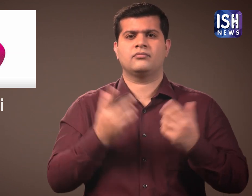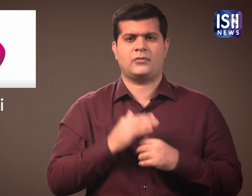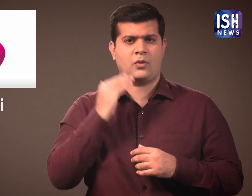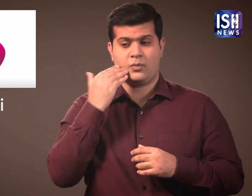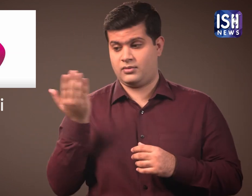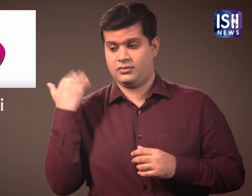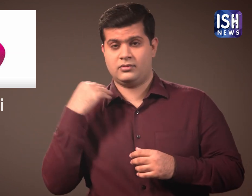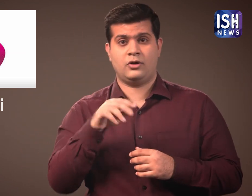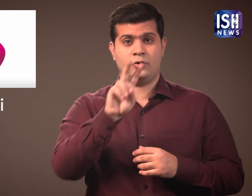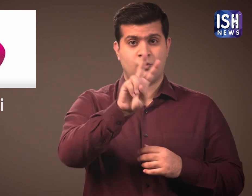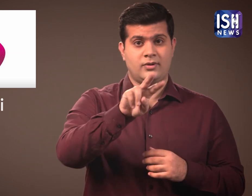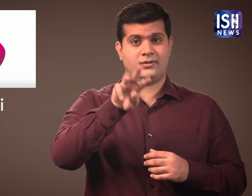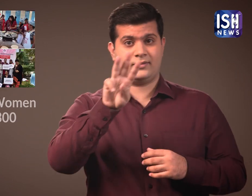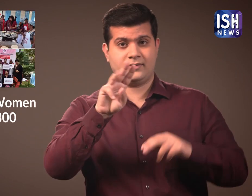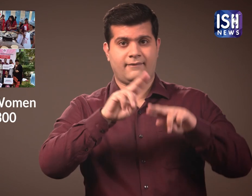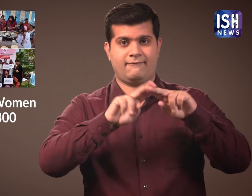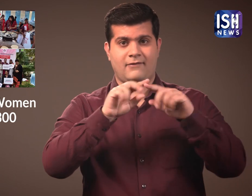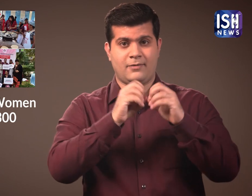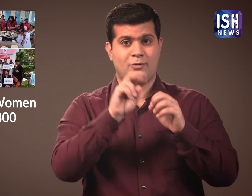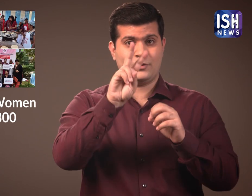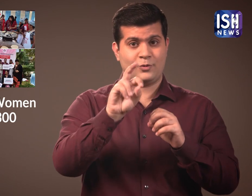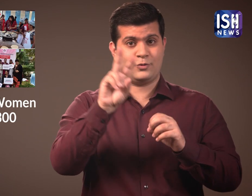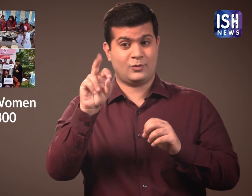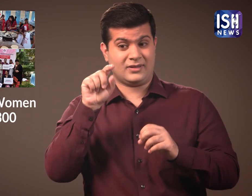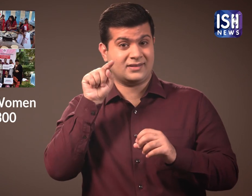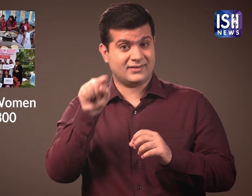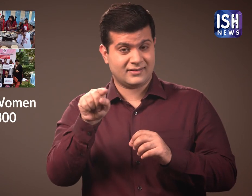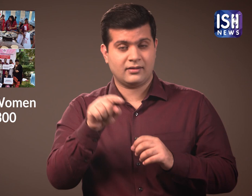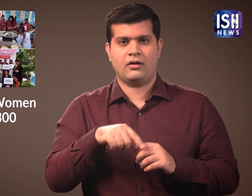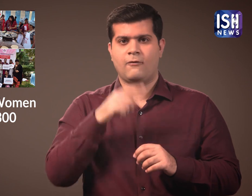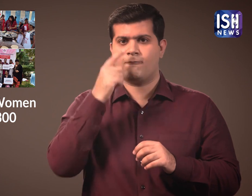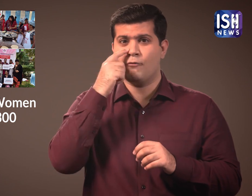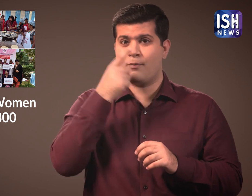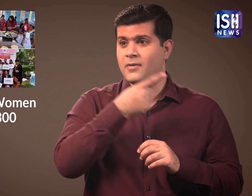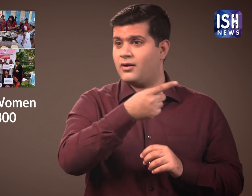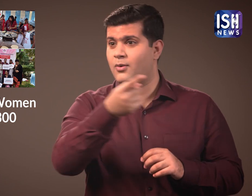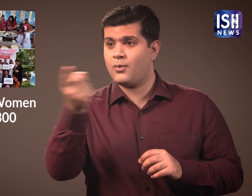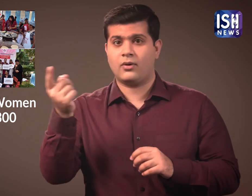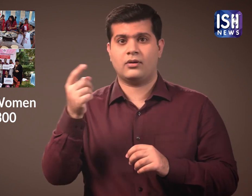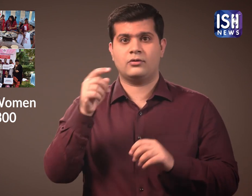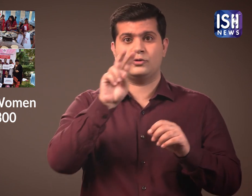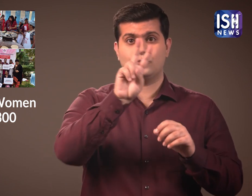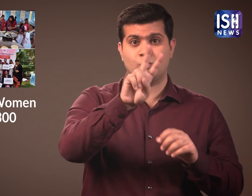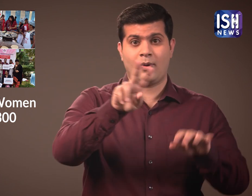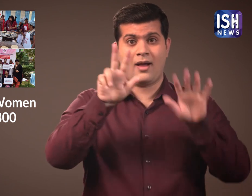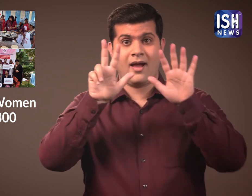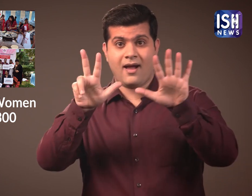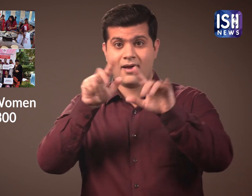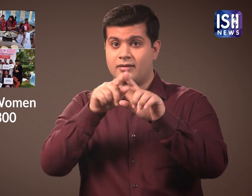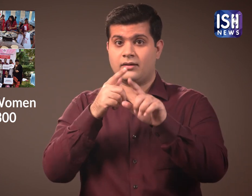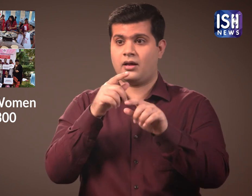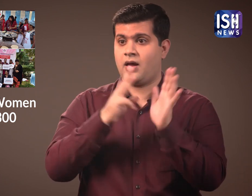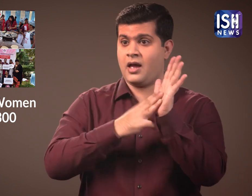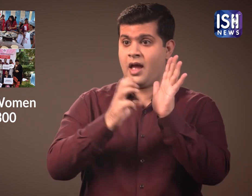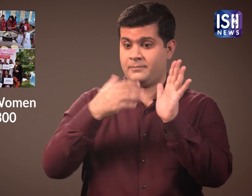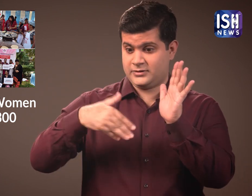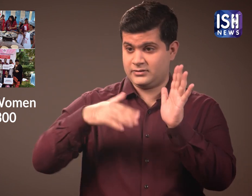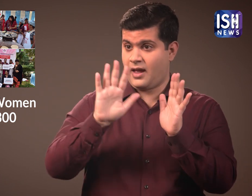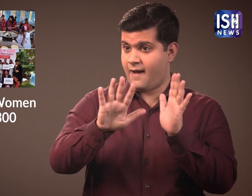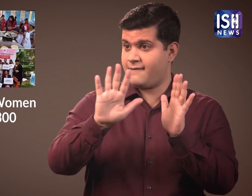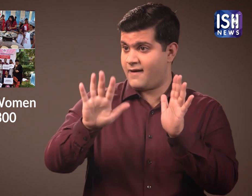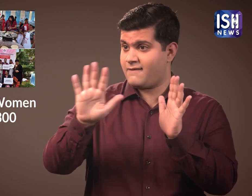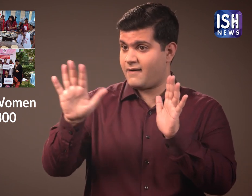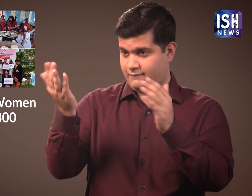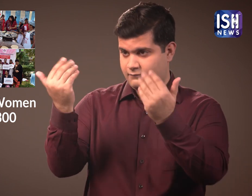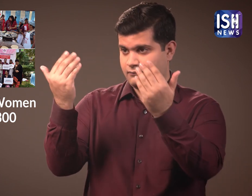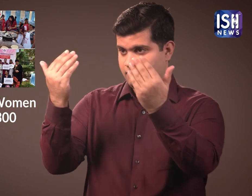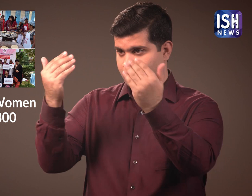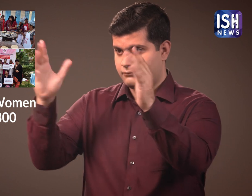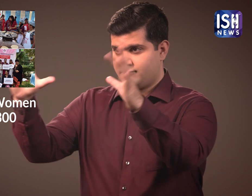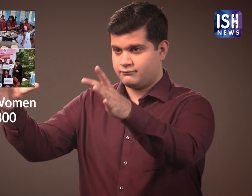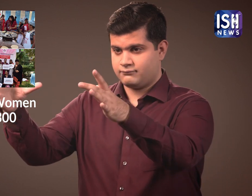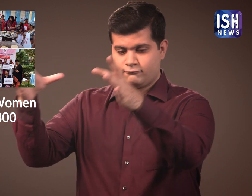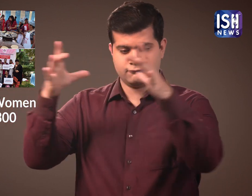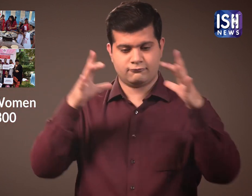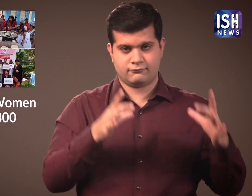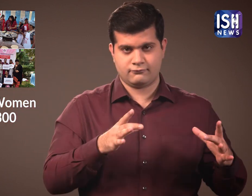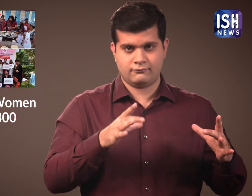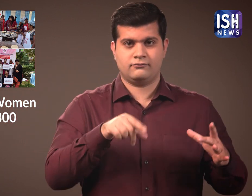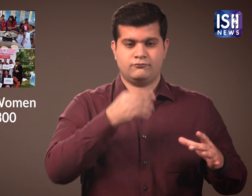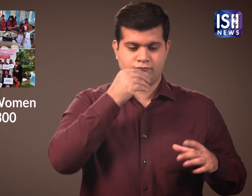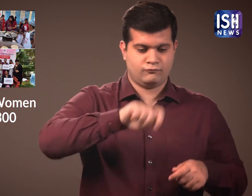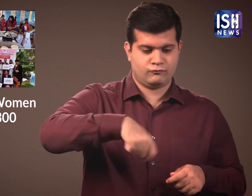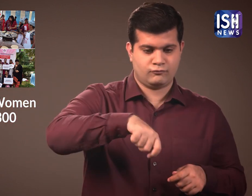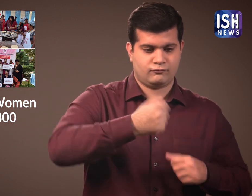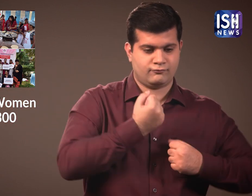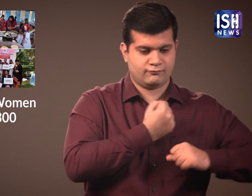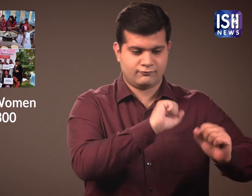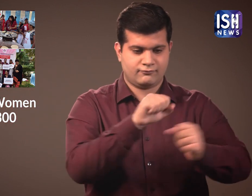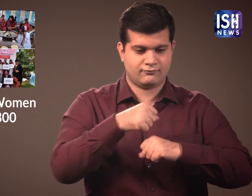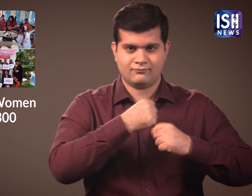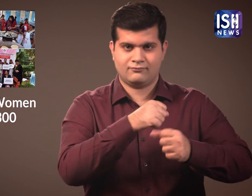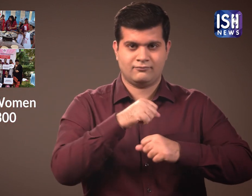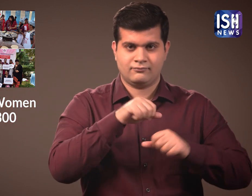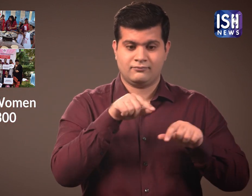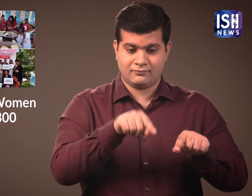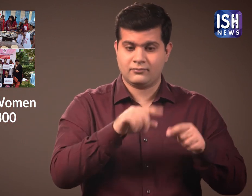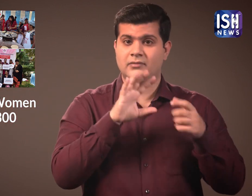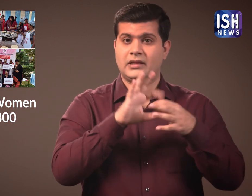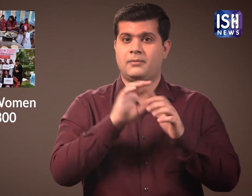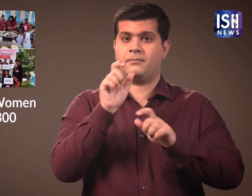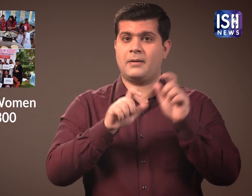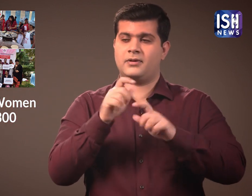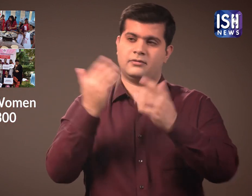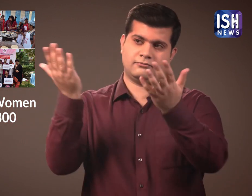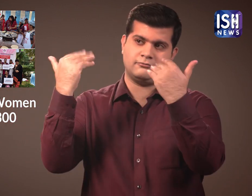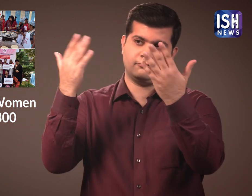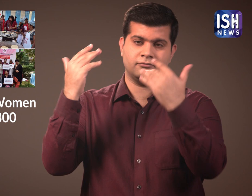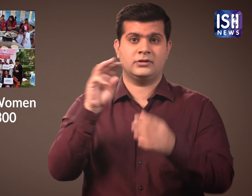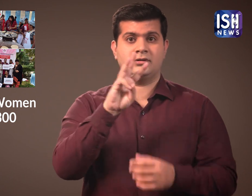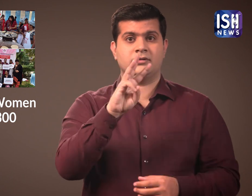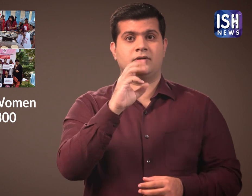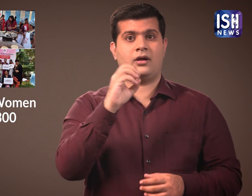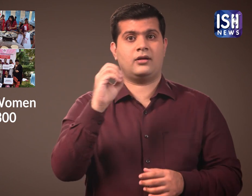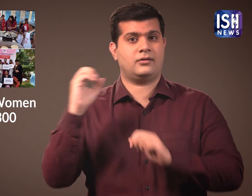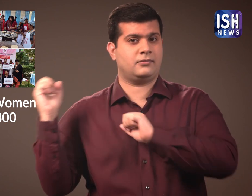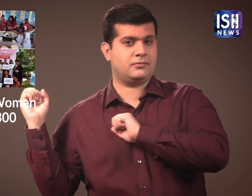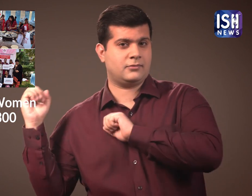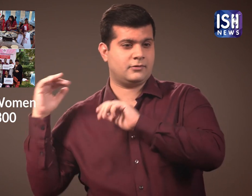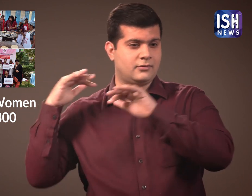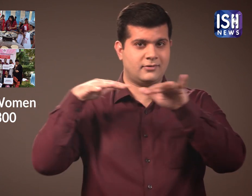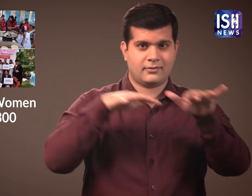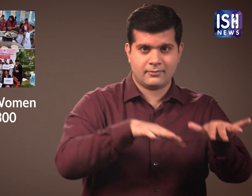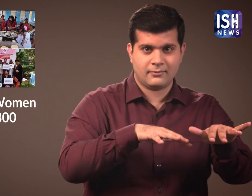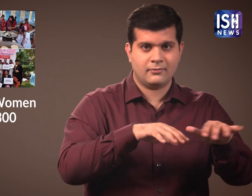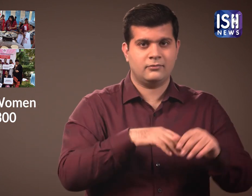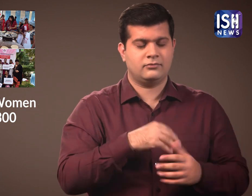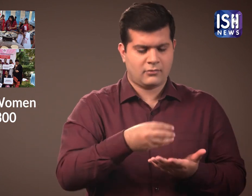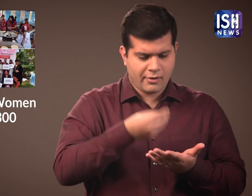on 23rd February 2020 where 28 menstruating women cooked food for over 300 attendees.